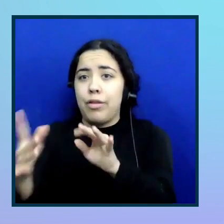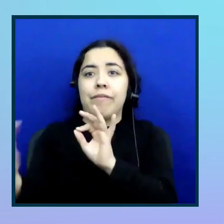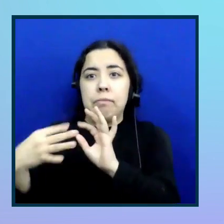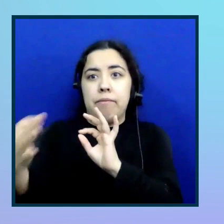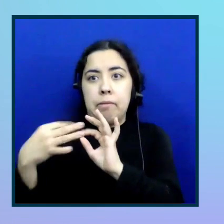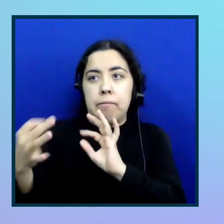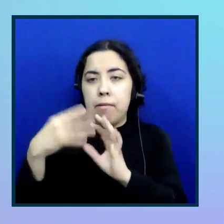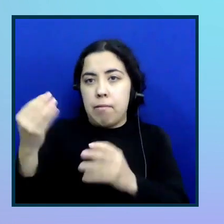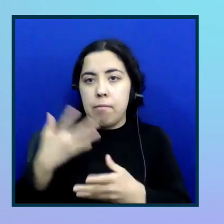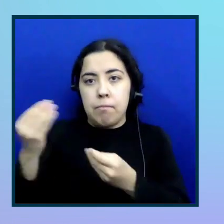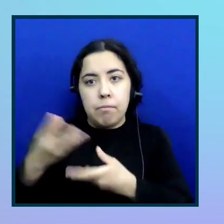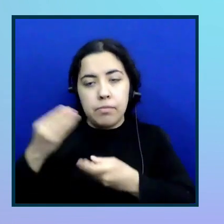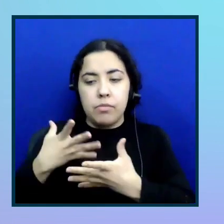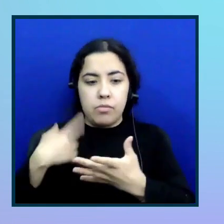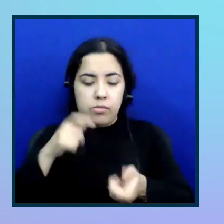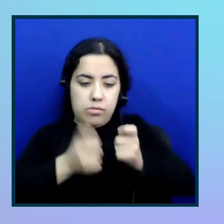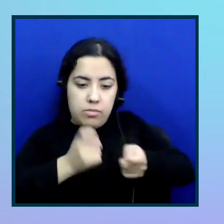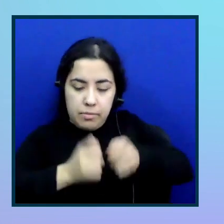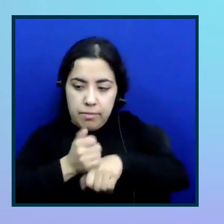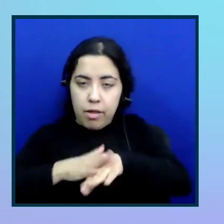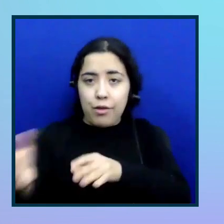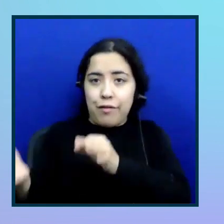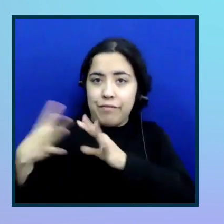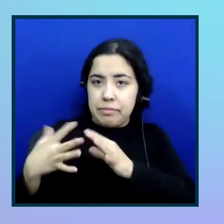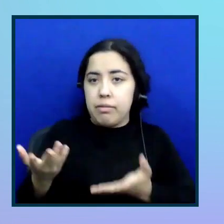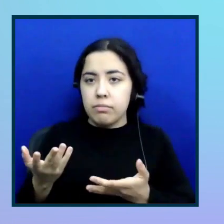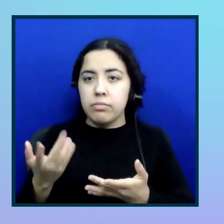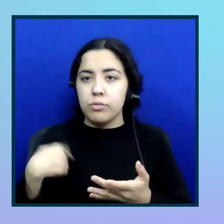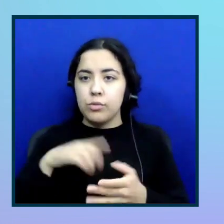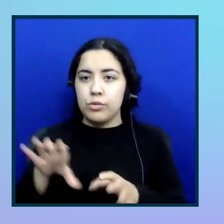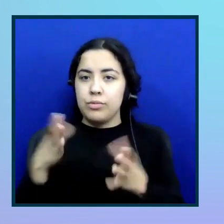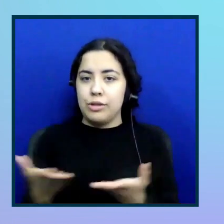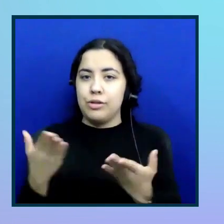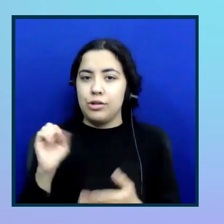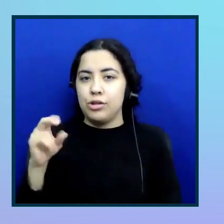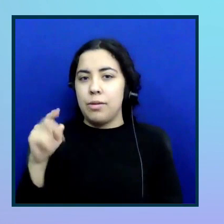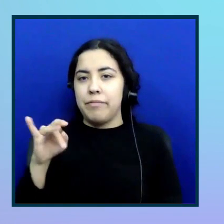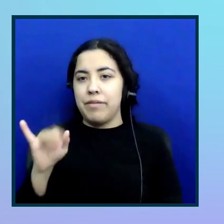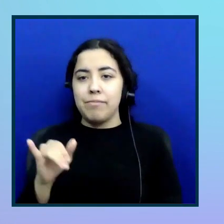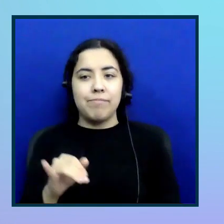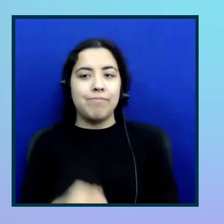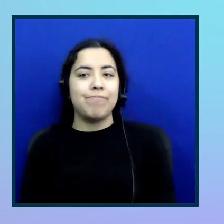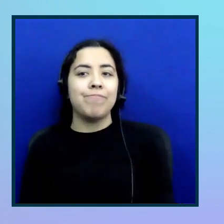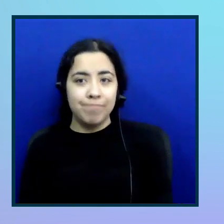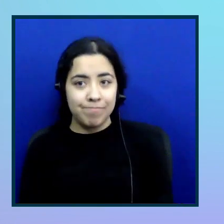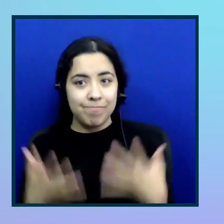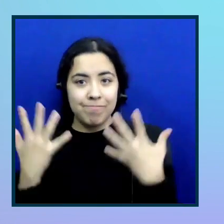and something that we incorporate often here at Shopify. Absolutely. All right, well with that, we are at time,